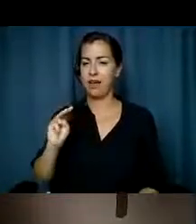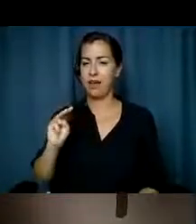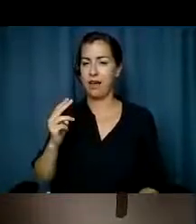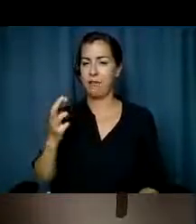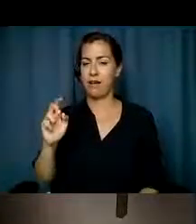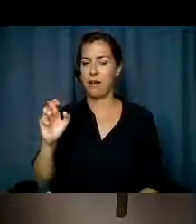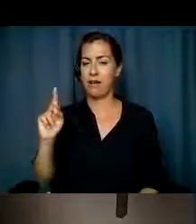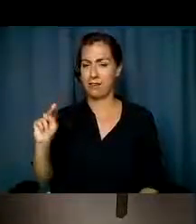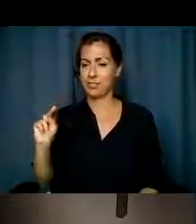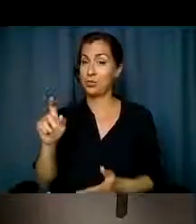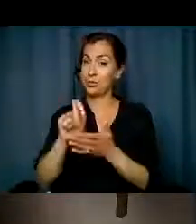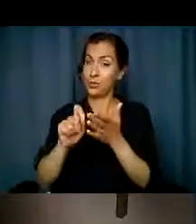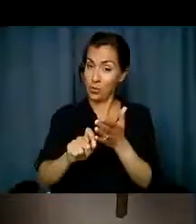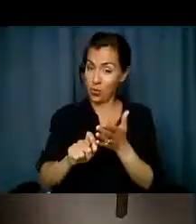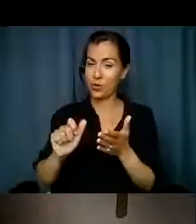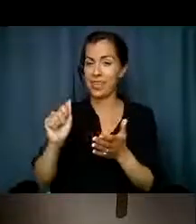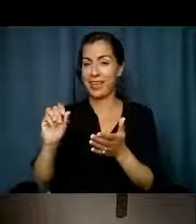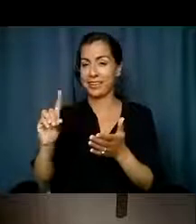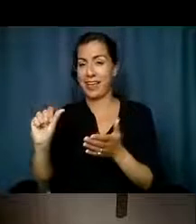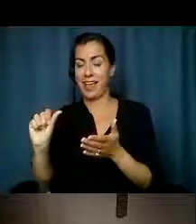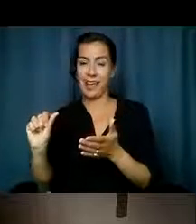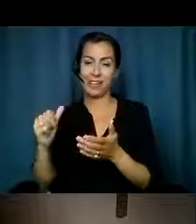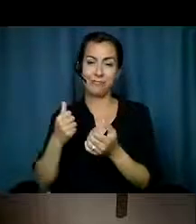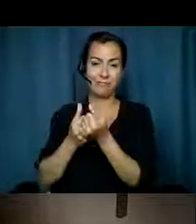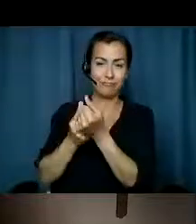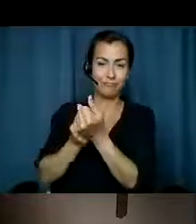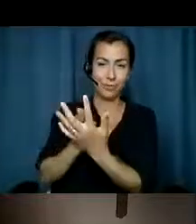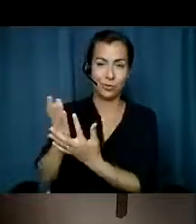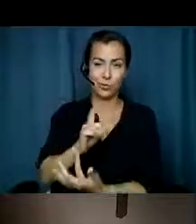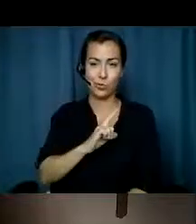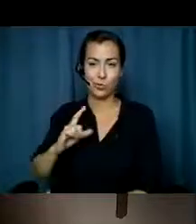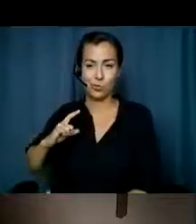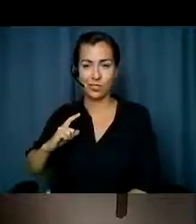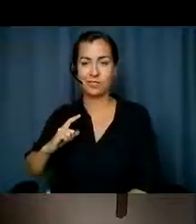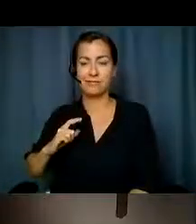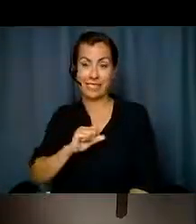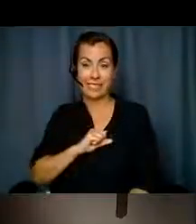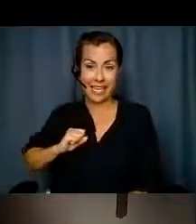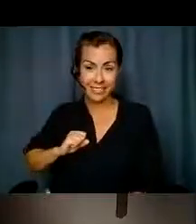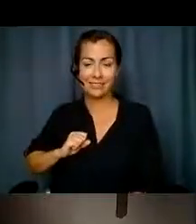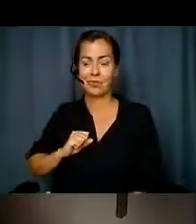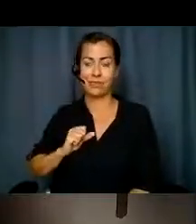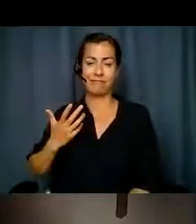Oregon Self Advocacy Coalition was formed after